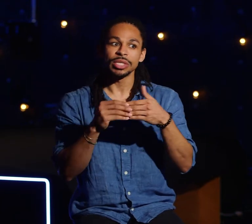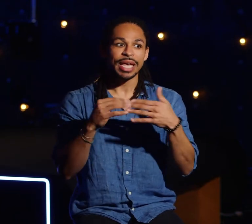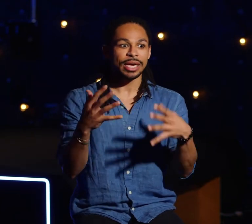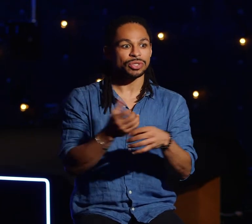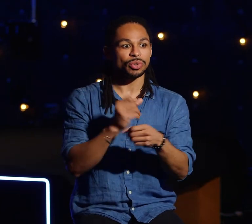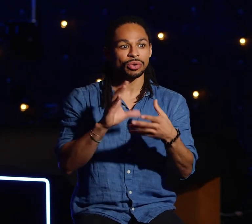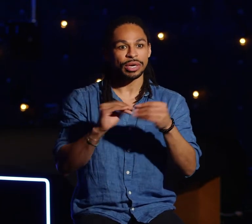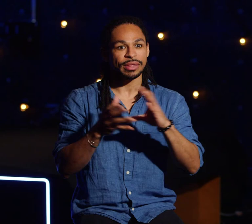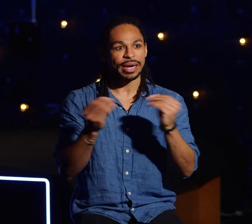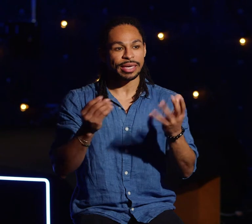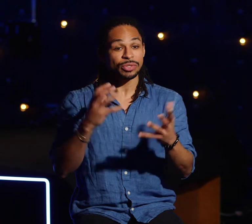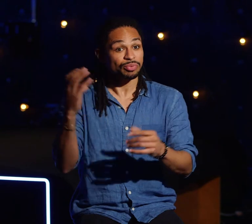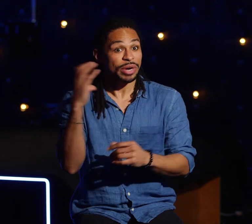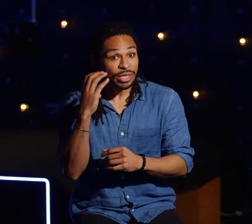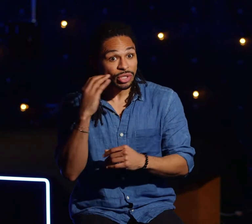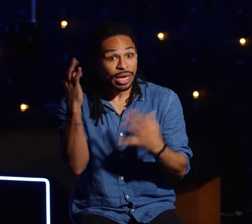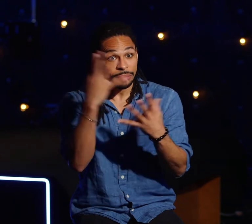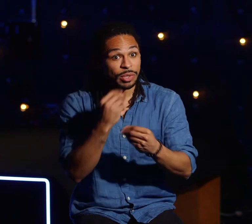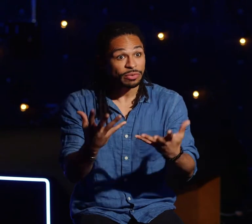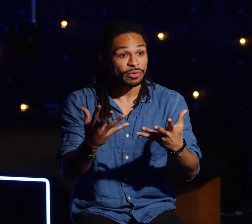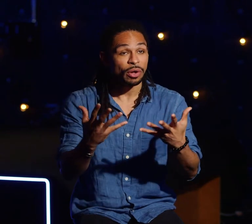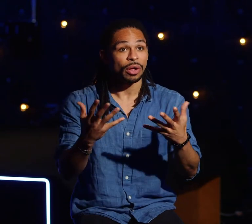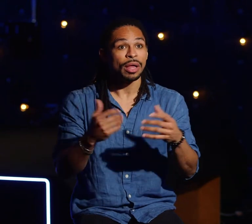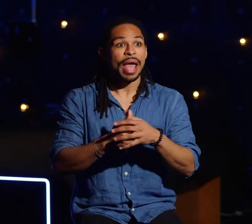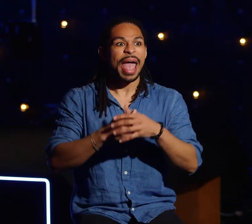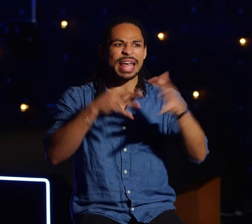to take a story that is rich and beautiful